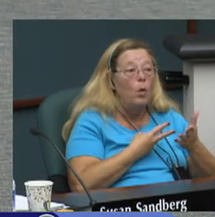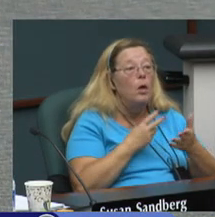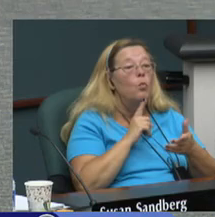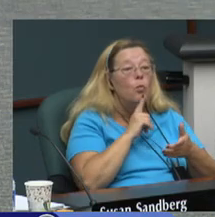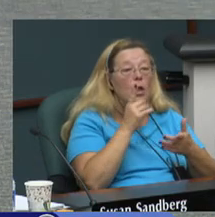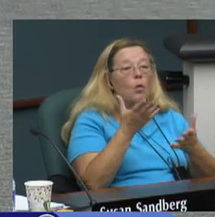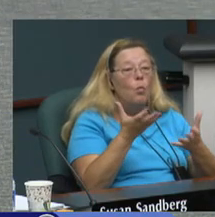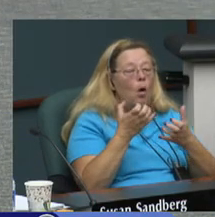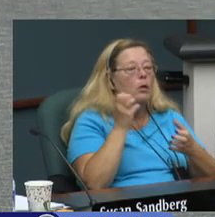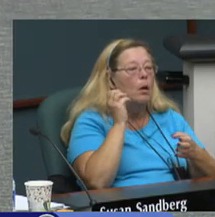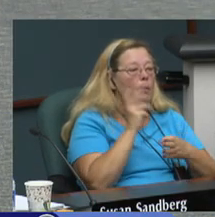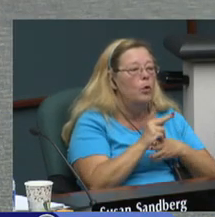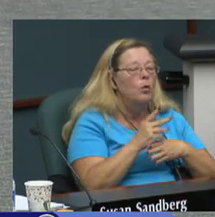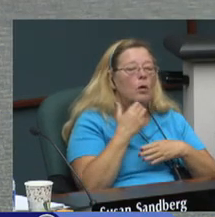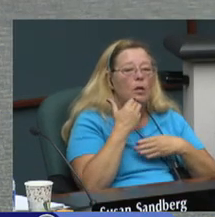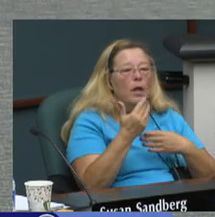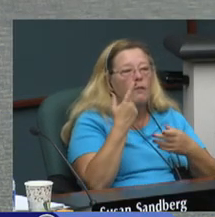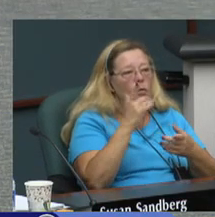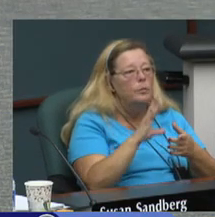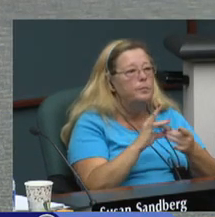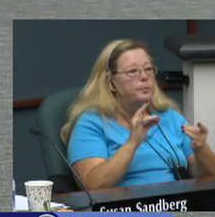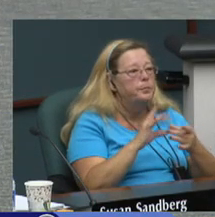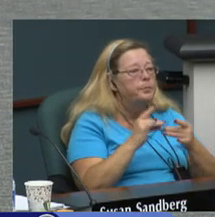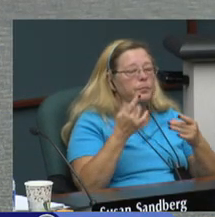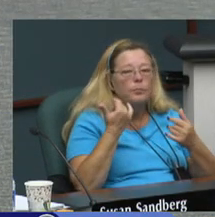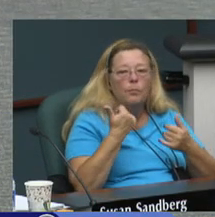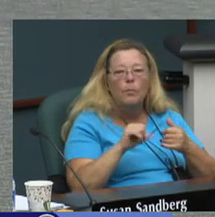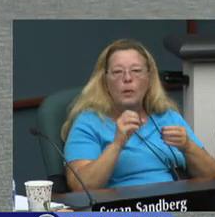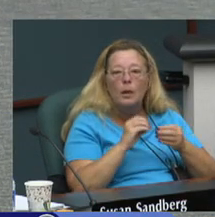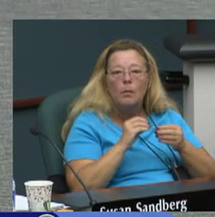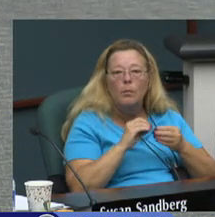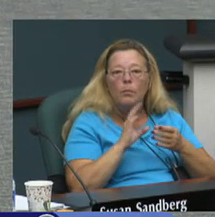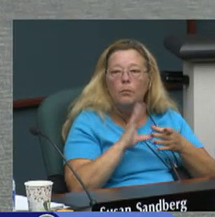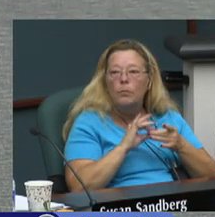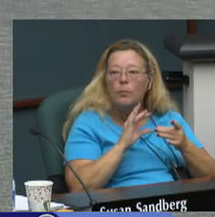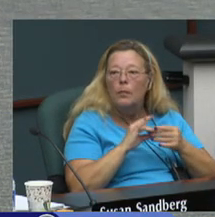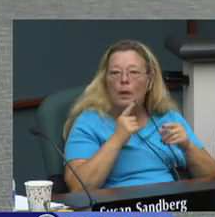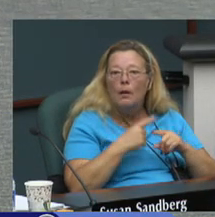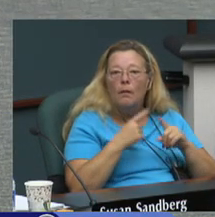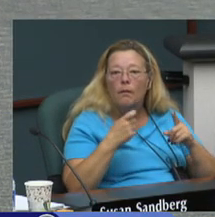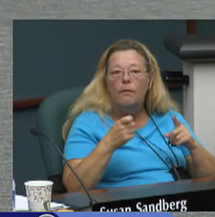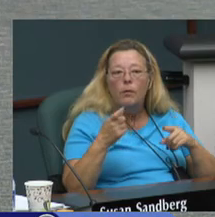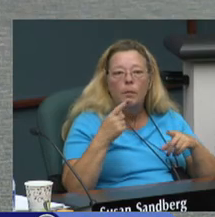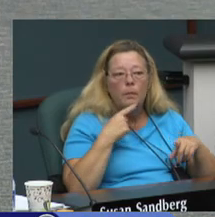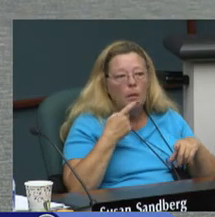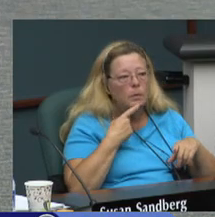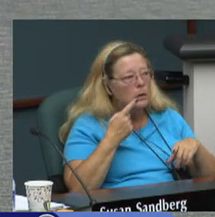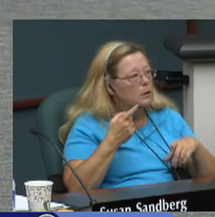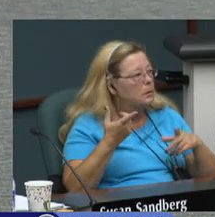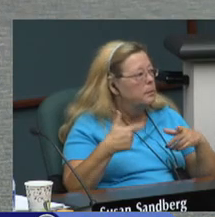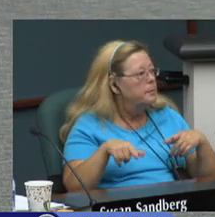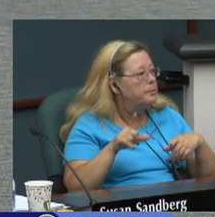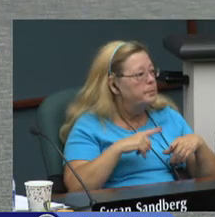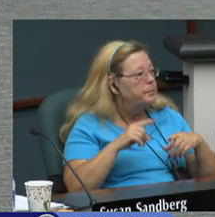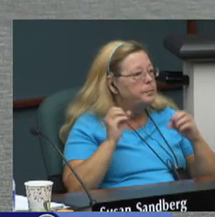you for your comment further comment from the public okay we're back to